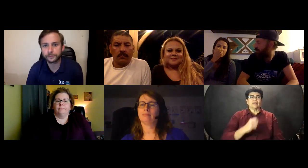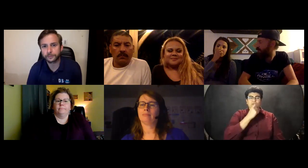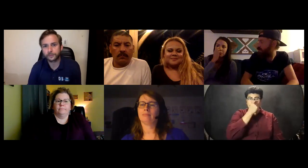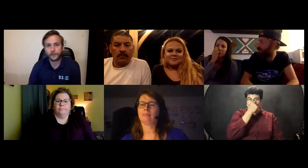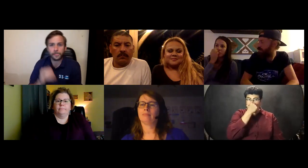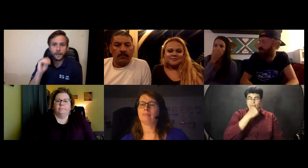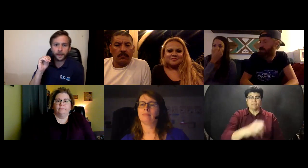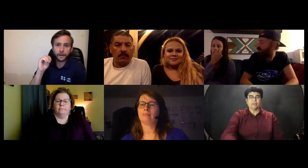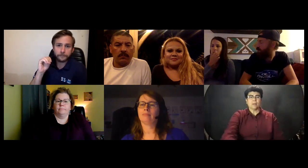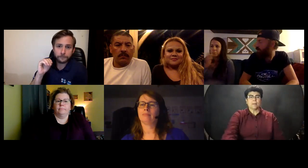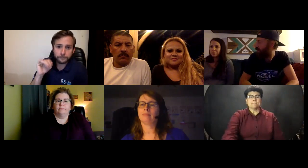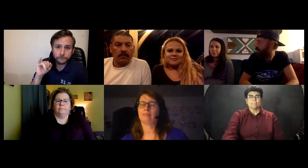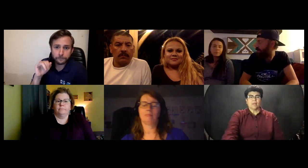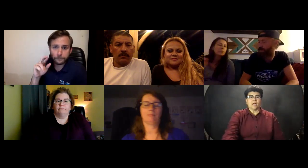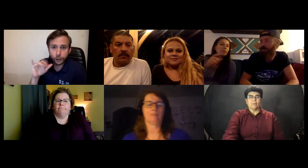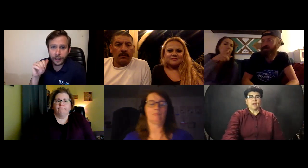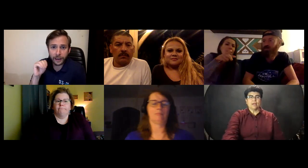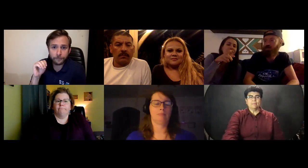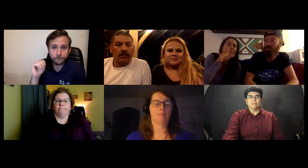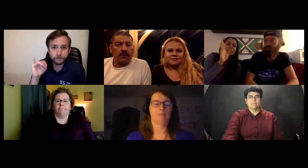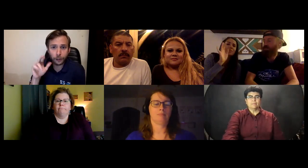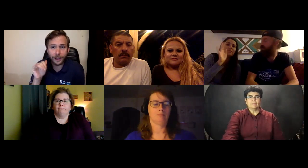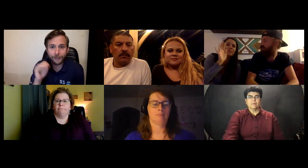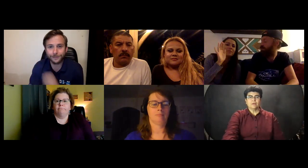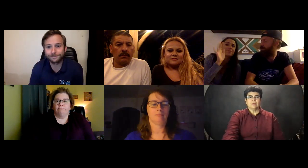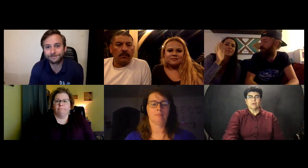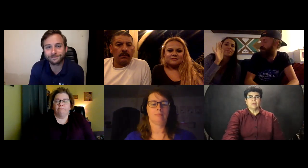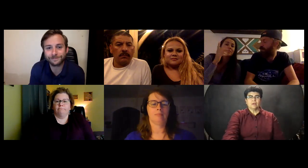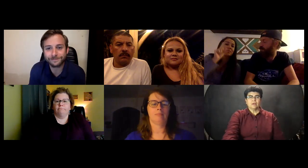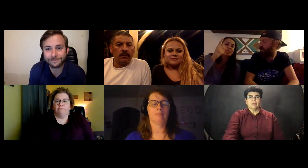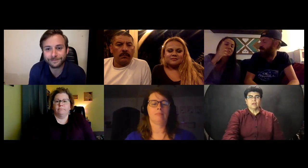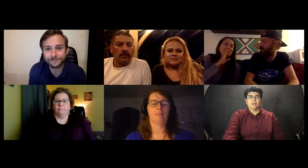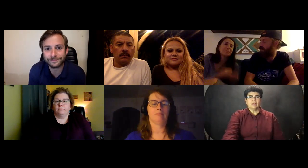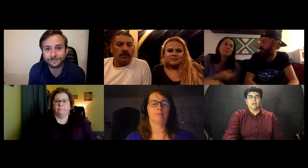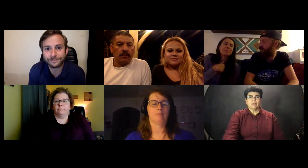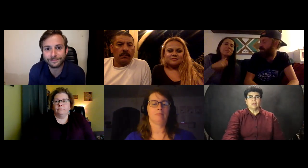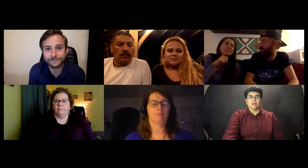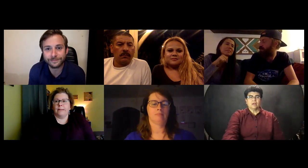you have